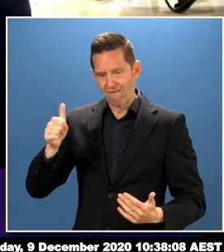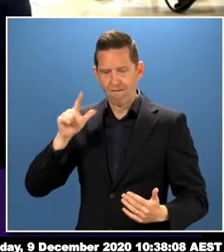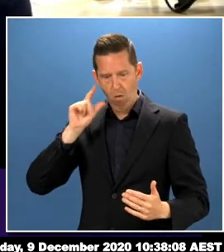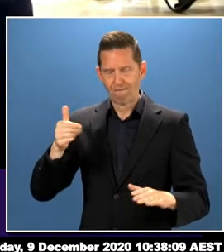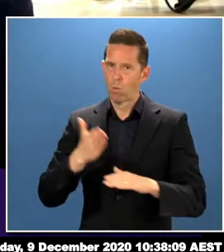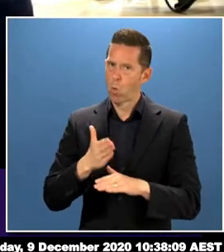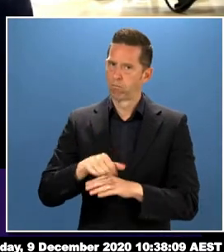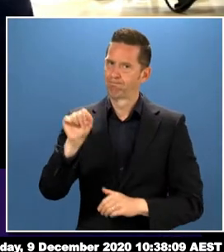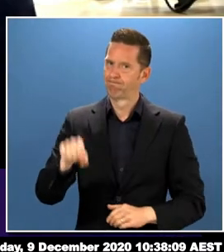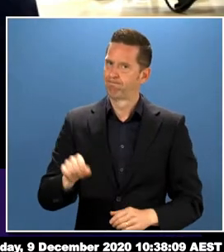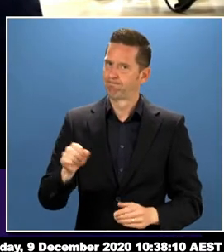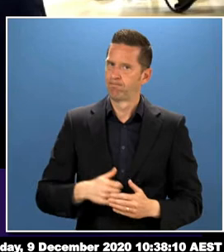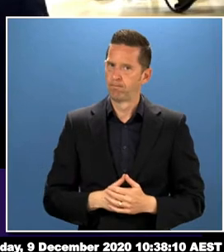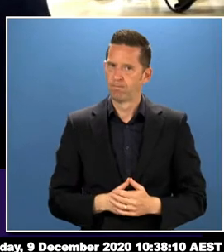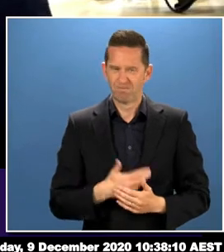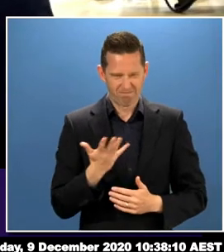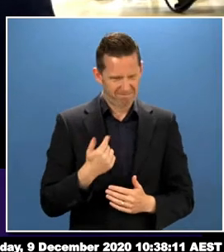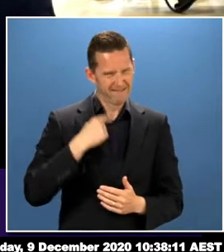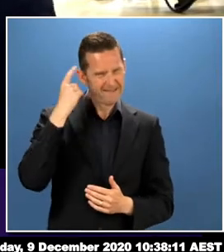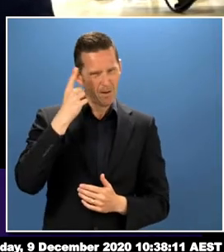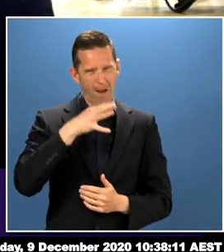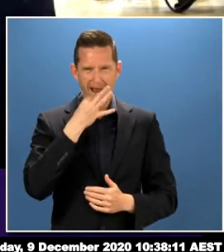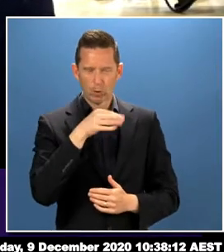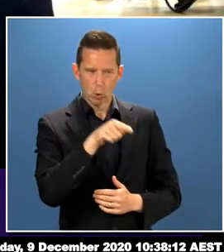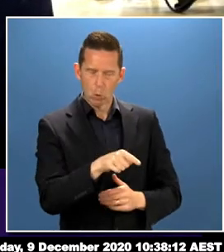Excellent. What does it mean to be able to have that independence, and to have the